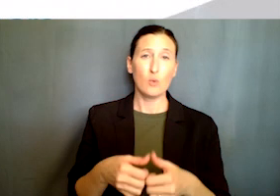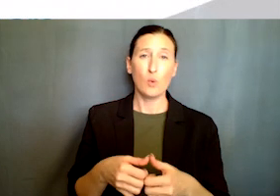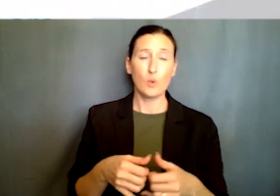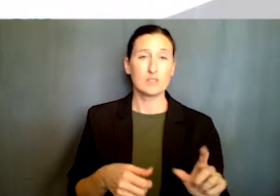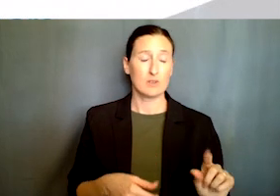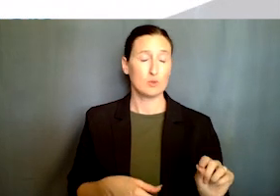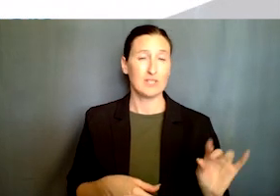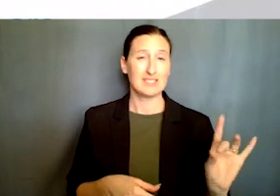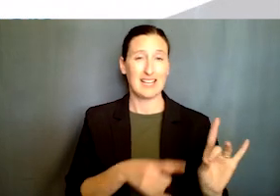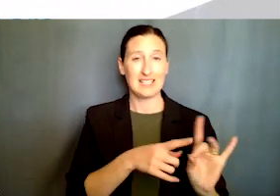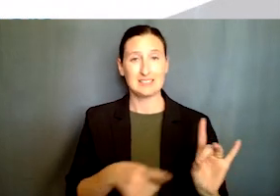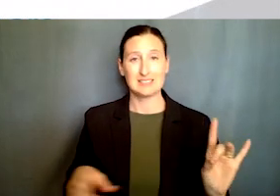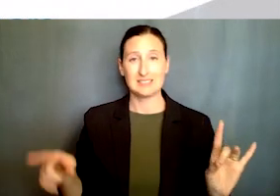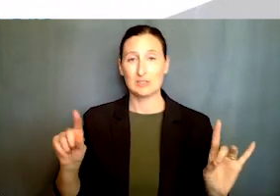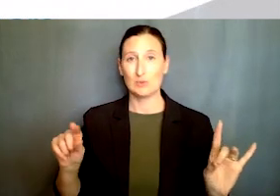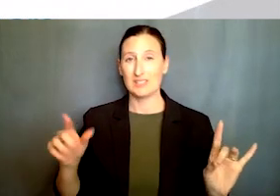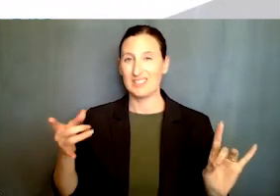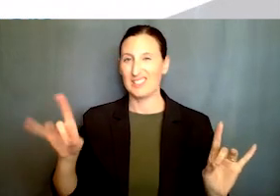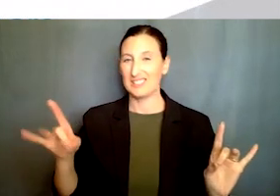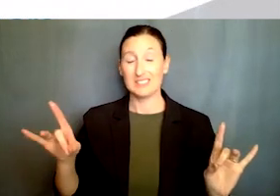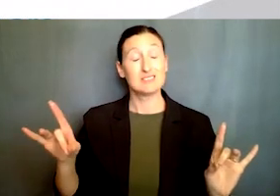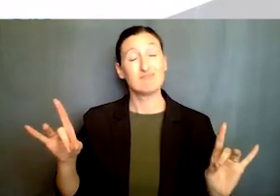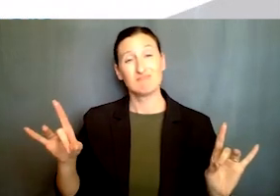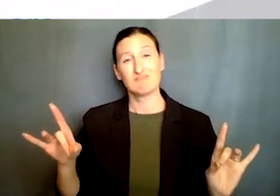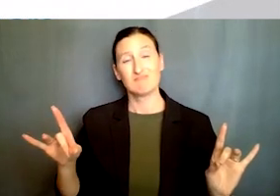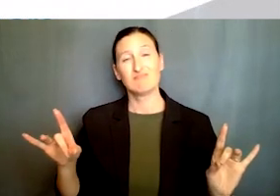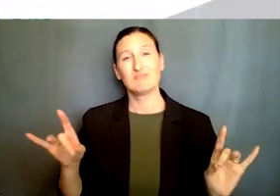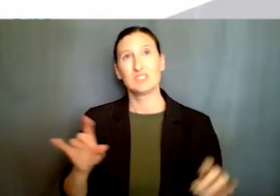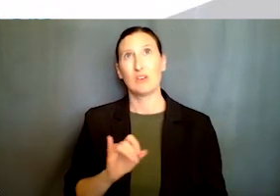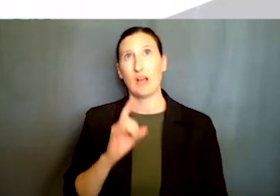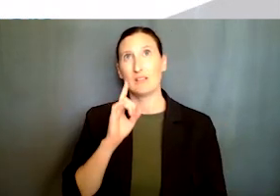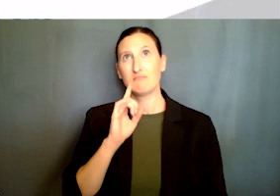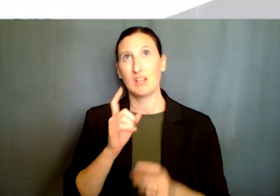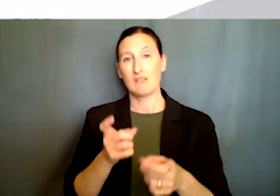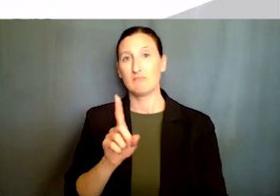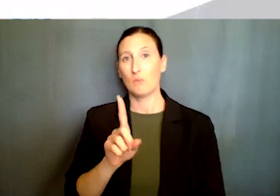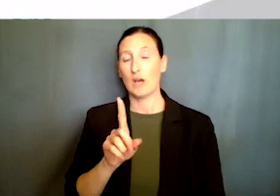2008-2018 so there are about 1 million in award.